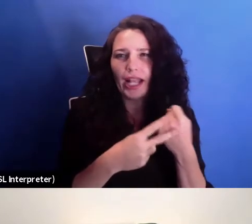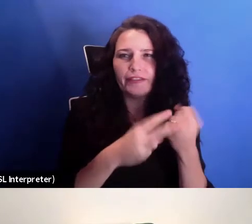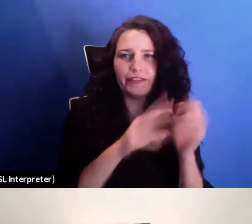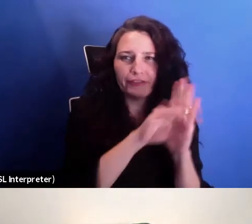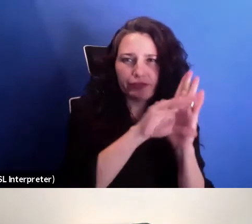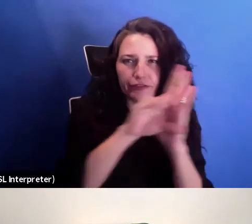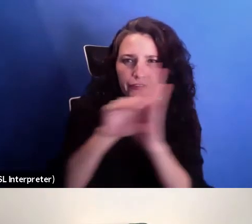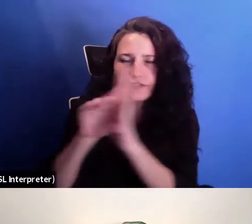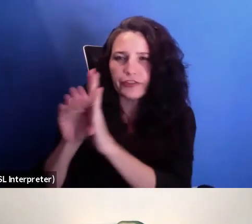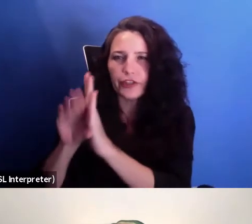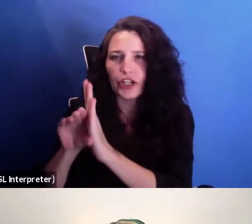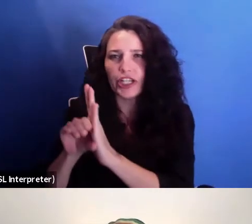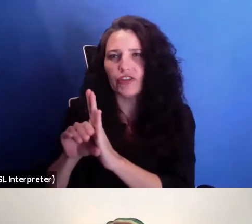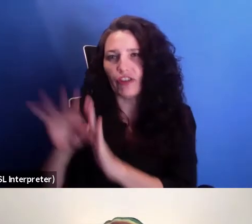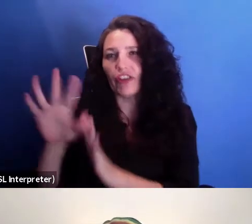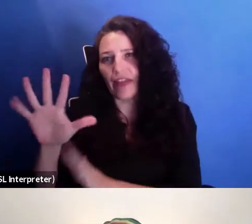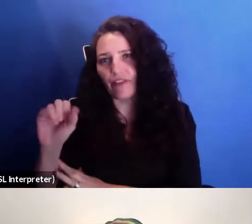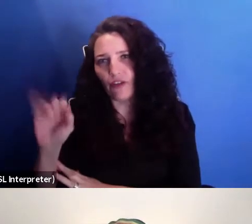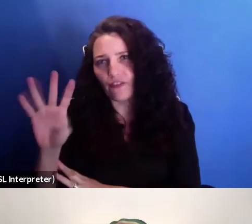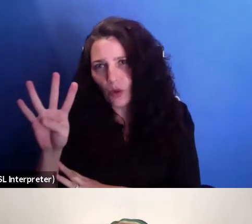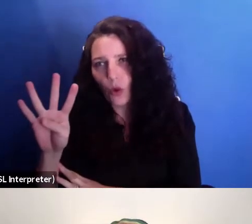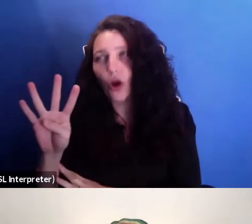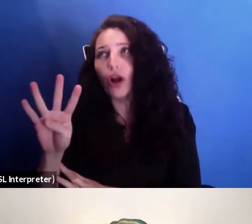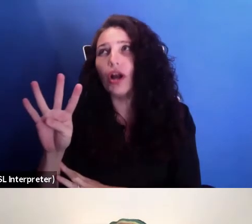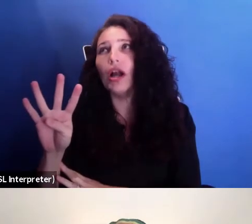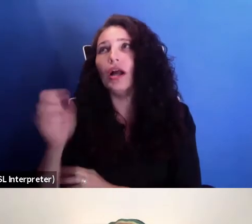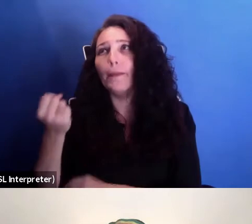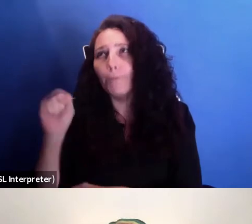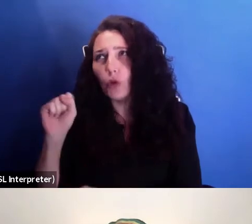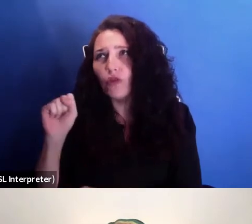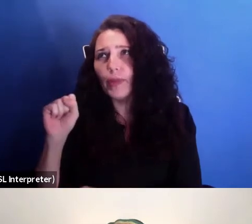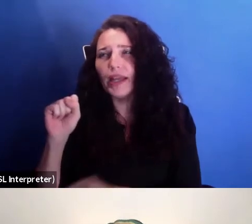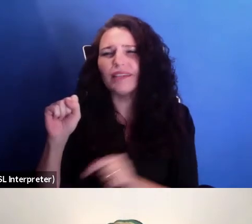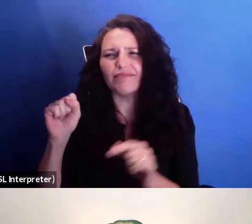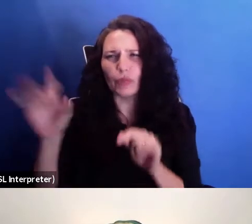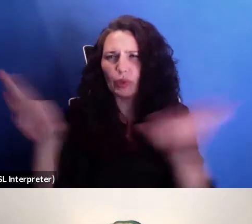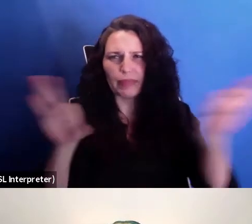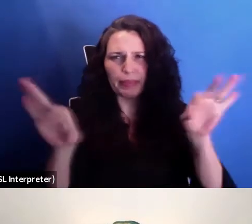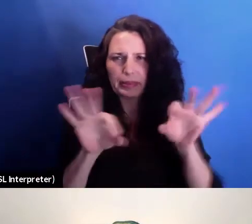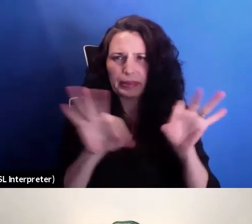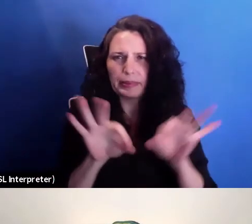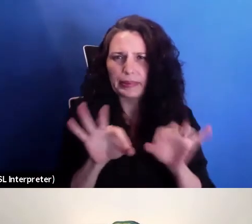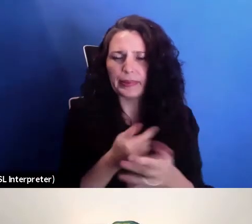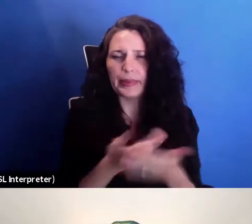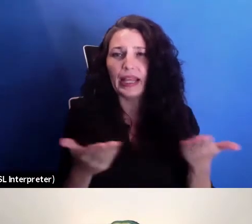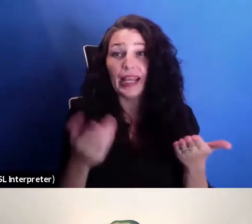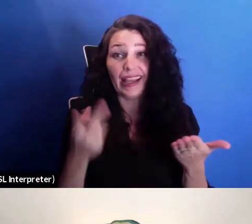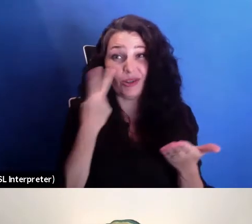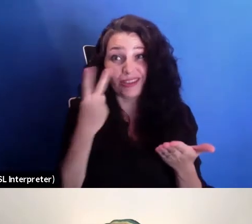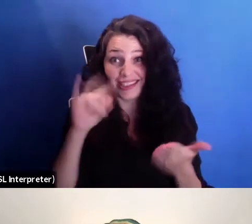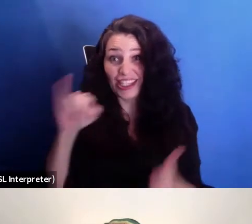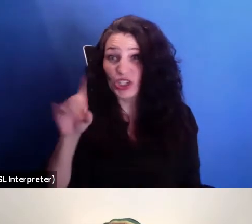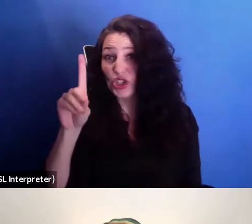Actually, and several of the archival moments, you can see Judy and she's just behaving in exactly the same way as the Camp.